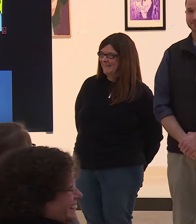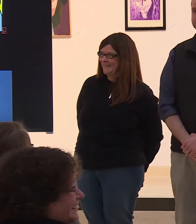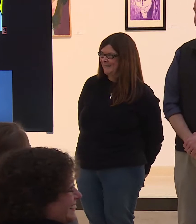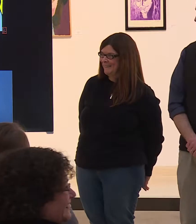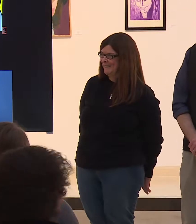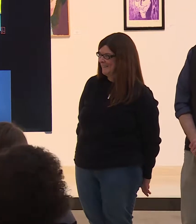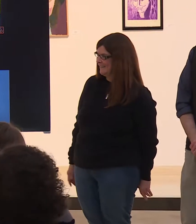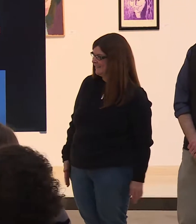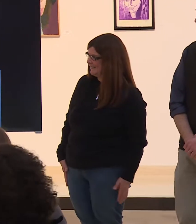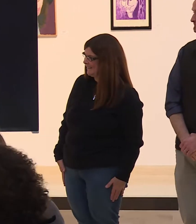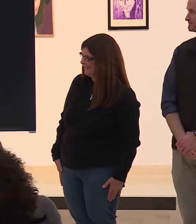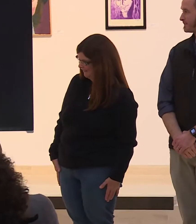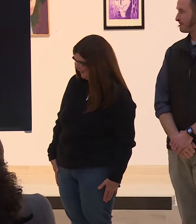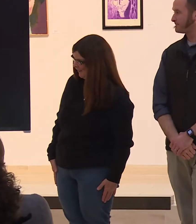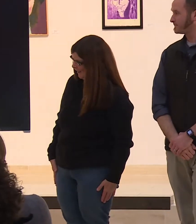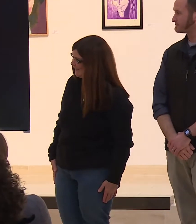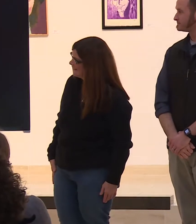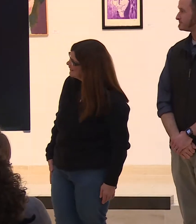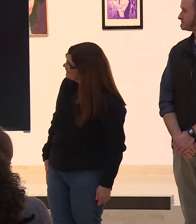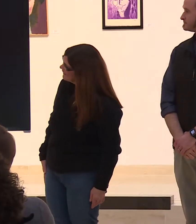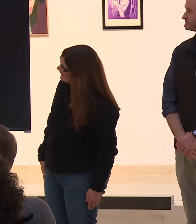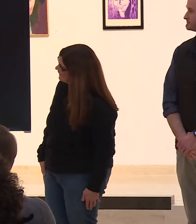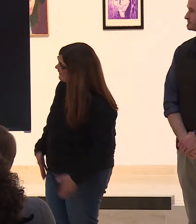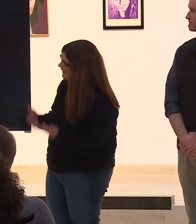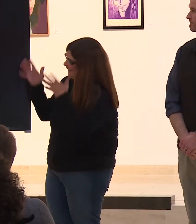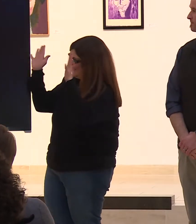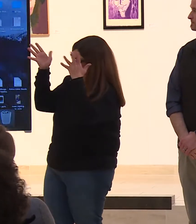where I was painting all day, but I'm glad to be here.